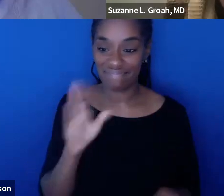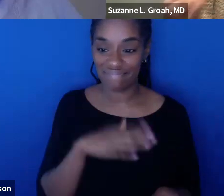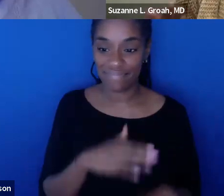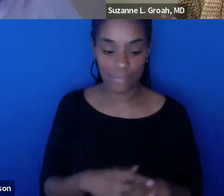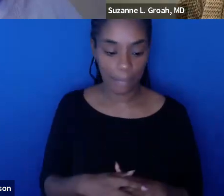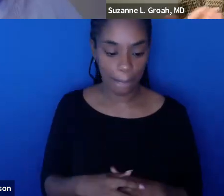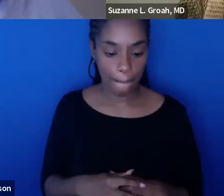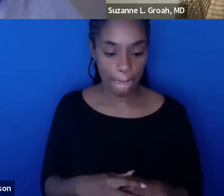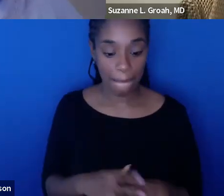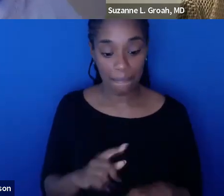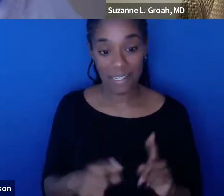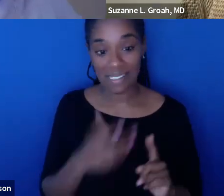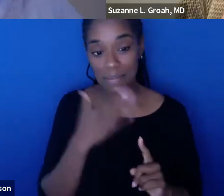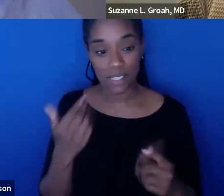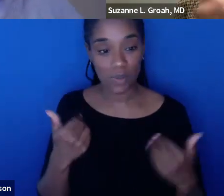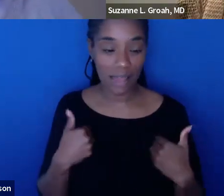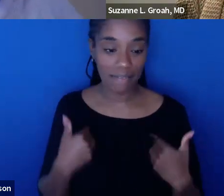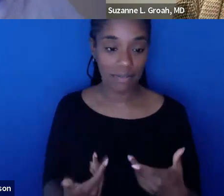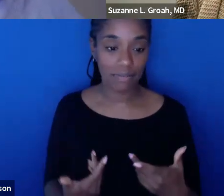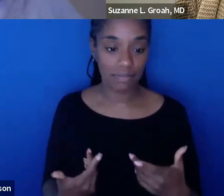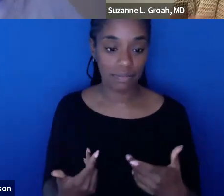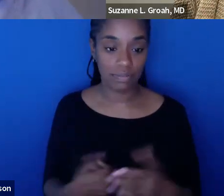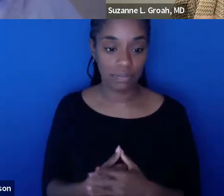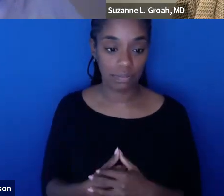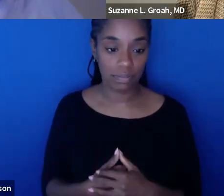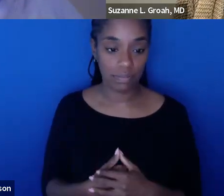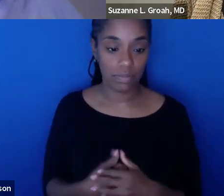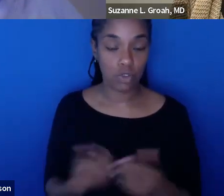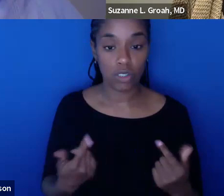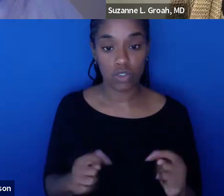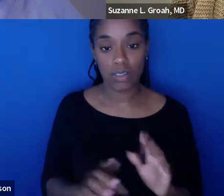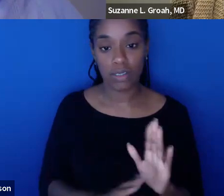But it's the best we have, it's what we use. We're actually trying to develop better approaches to this.